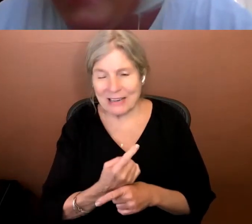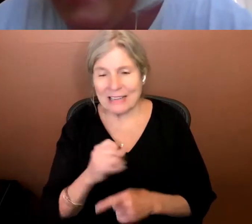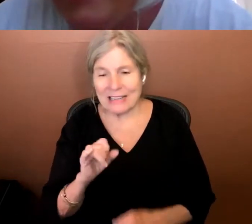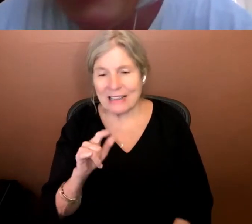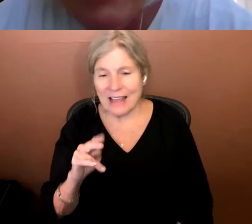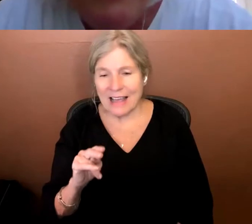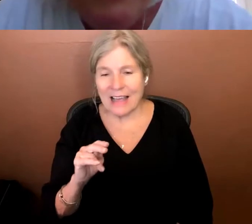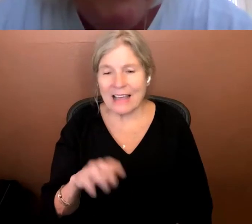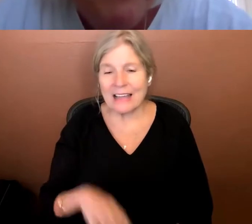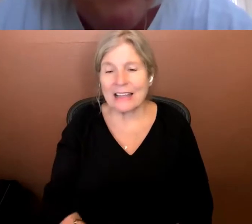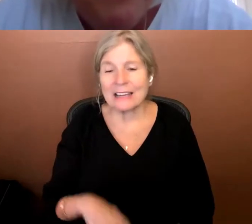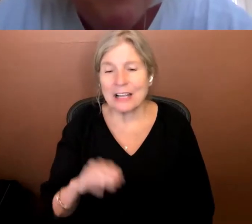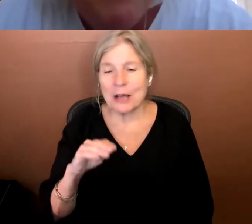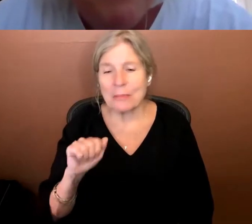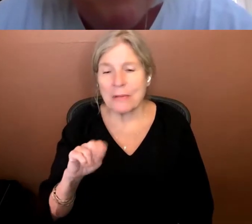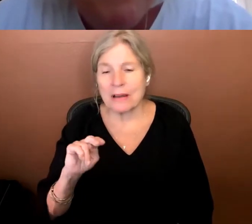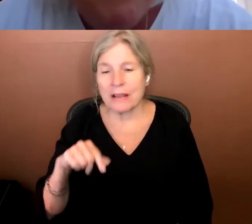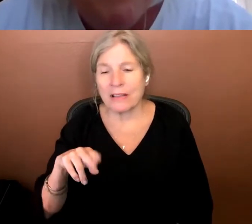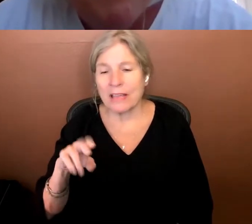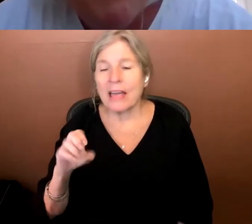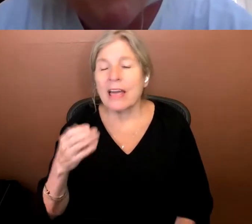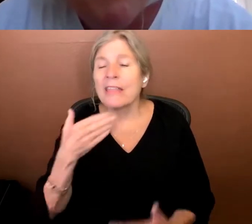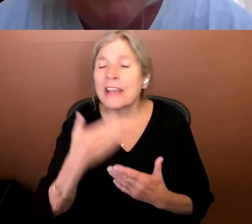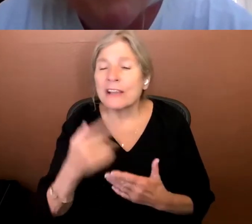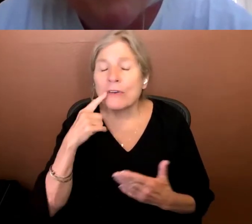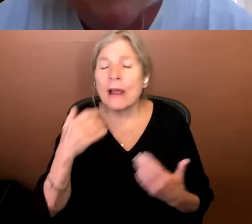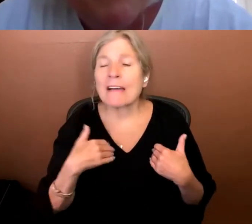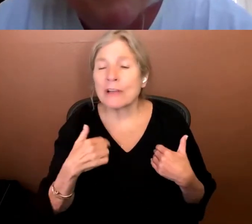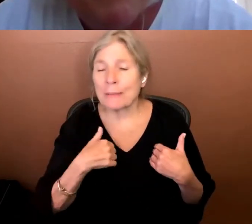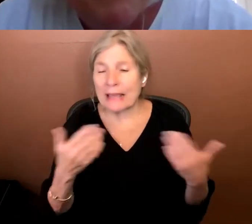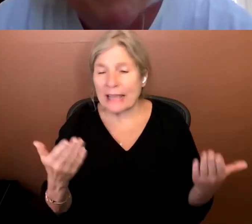. Thank you very much for having me here. Yes